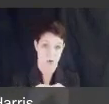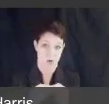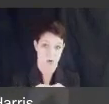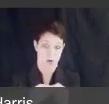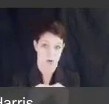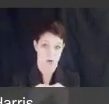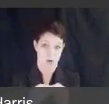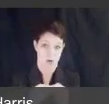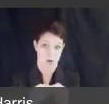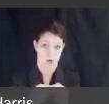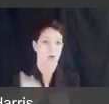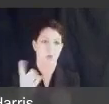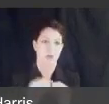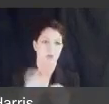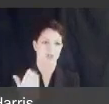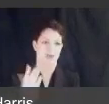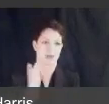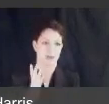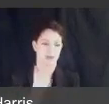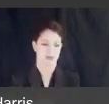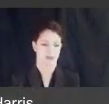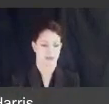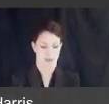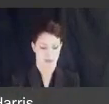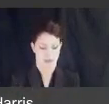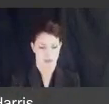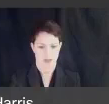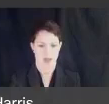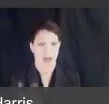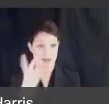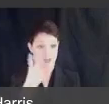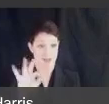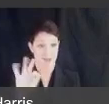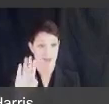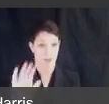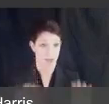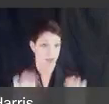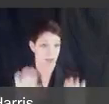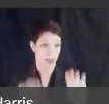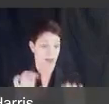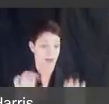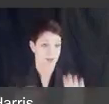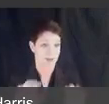[Commissioner Arkoosh] You can ask one more. That's fine. [Reporter] Okay. So I'm seeing in the Facebook chats, the people that are reacting, and one of the things that they